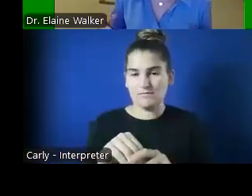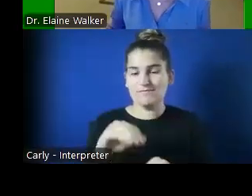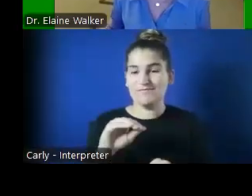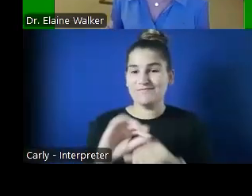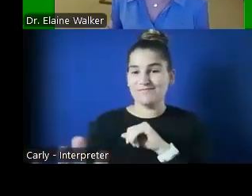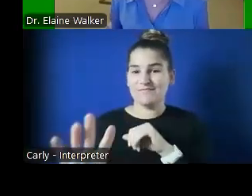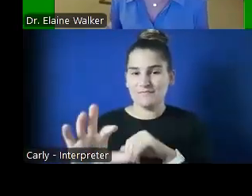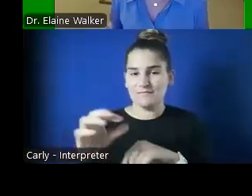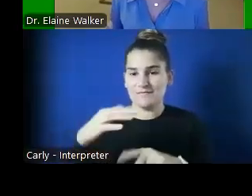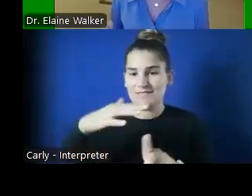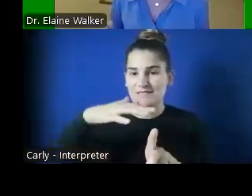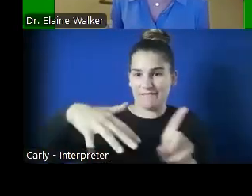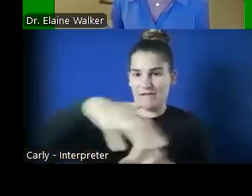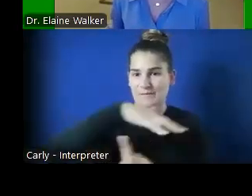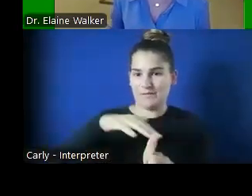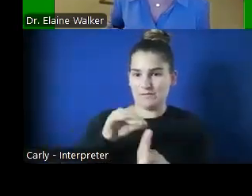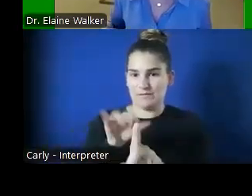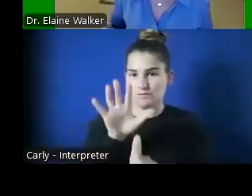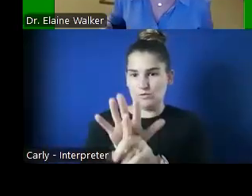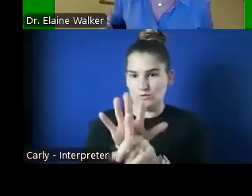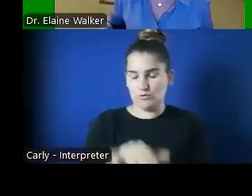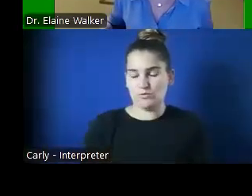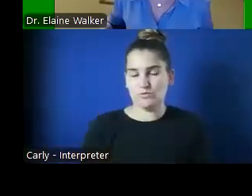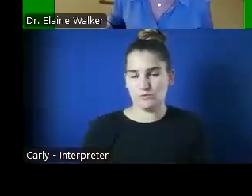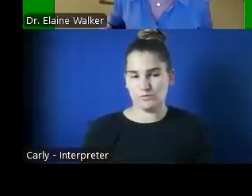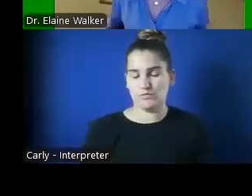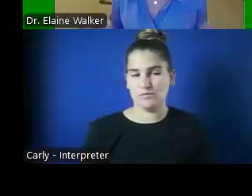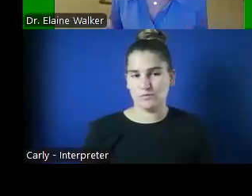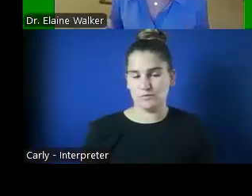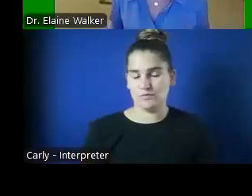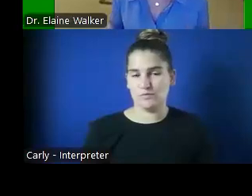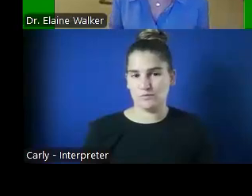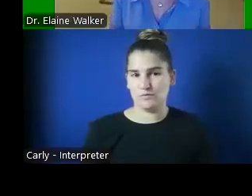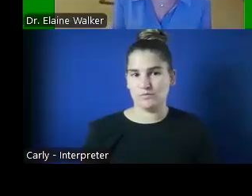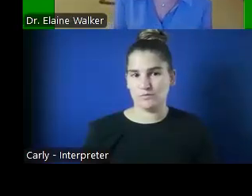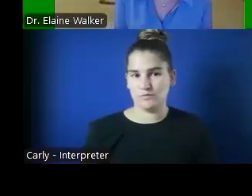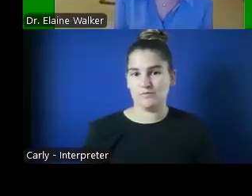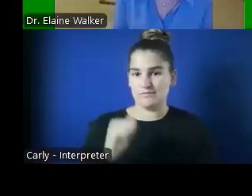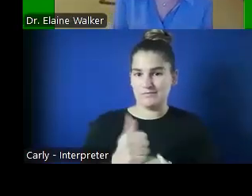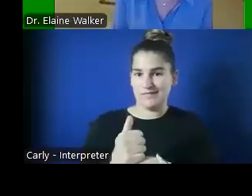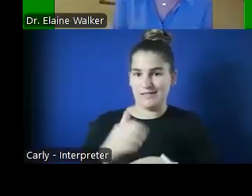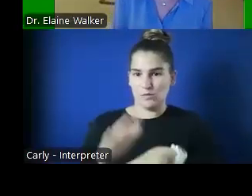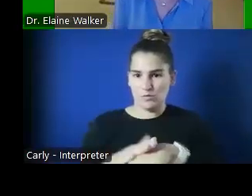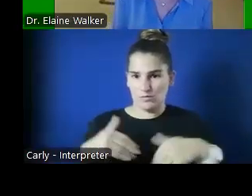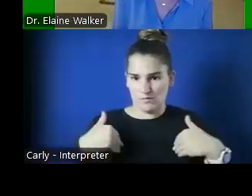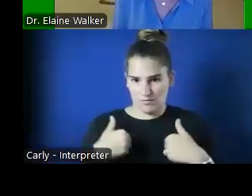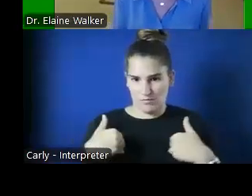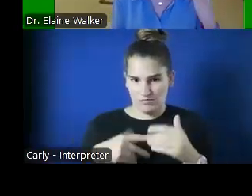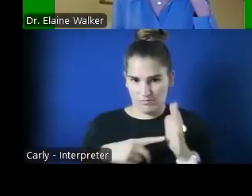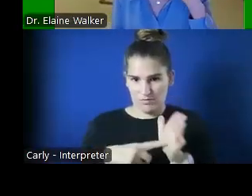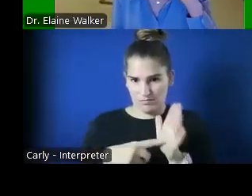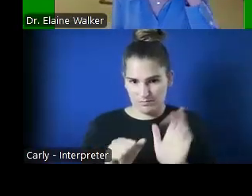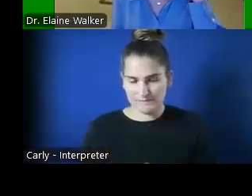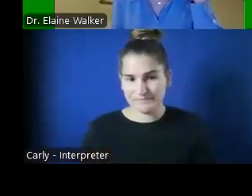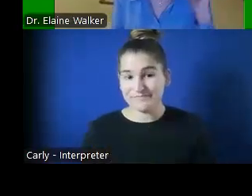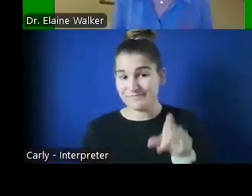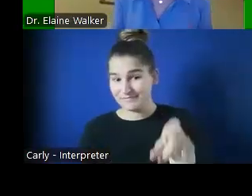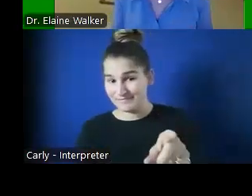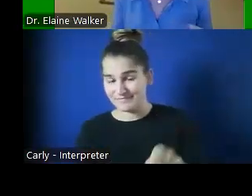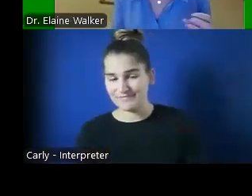environmental exposures so that was based on animal models in this case we're looking at